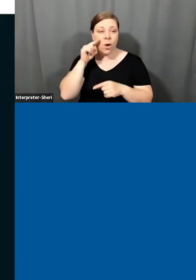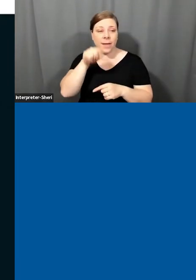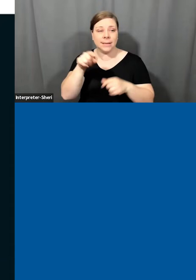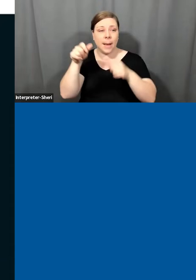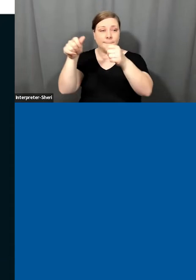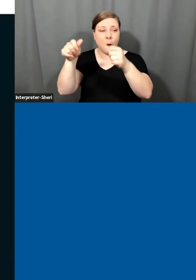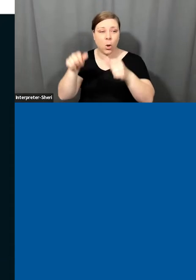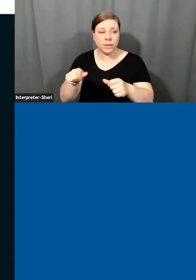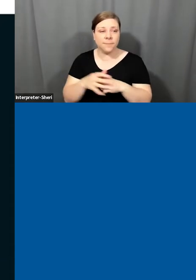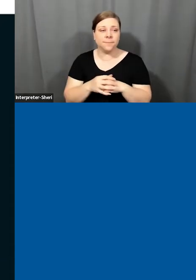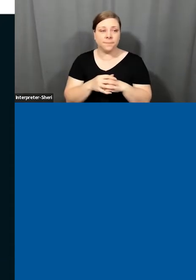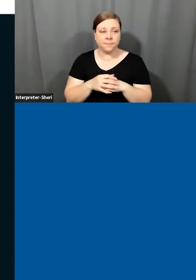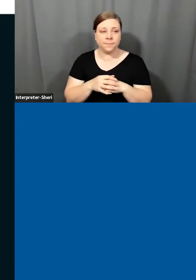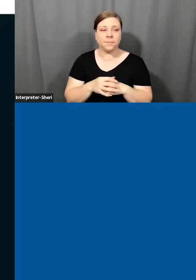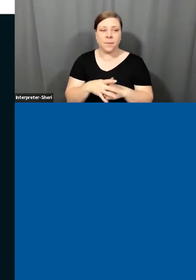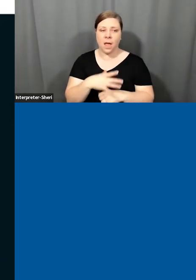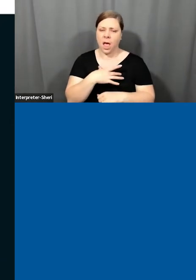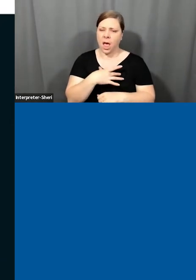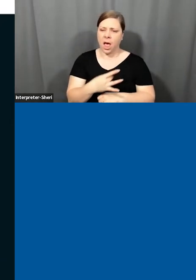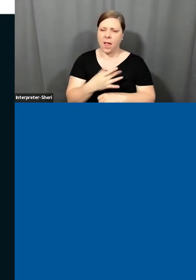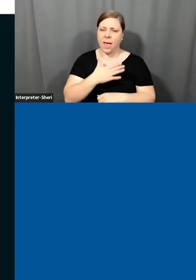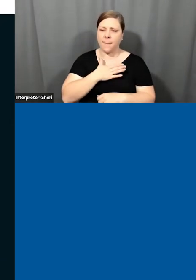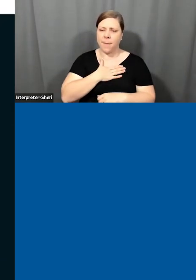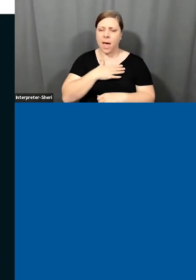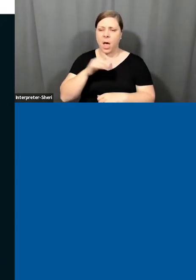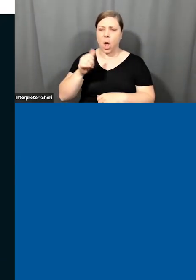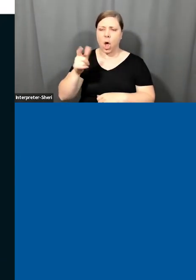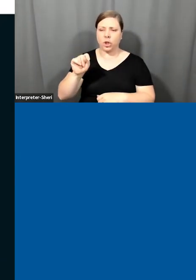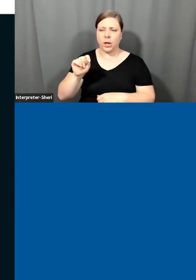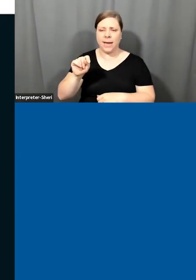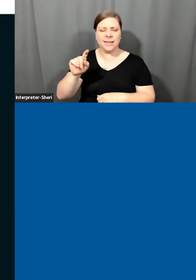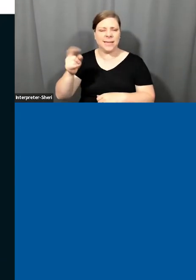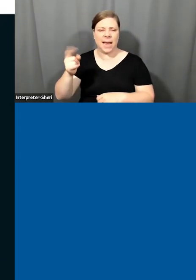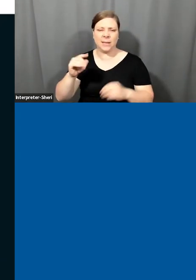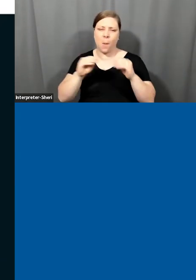I like to keep my alt text a little more basic than my image description.